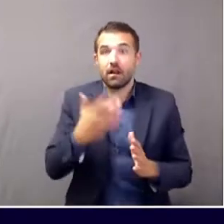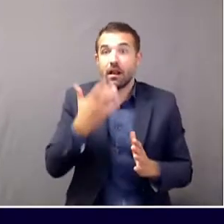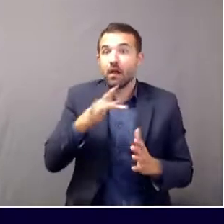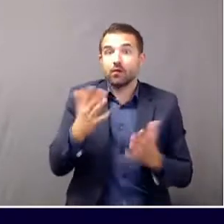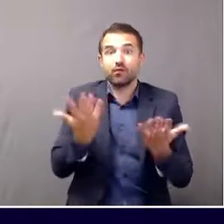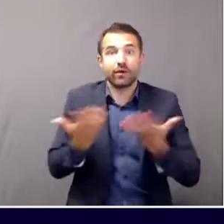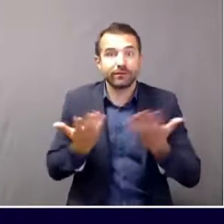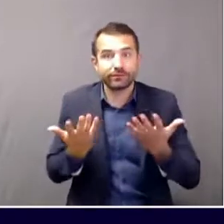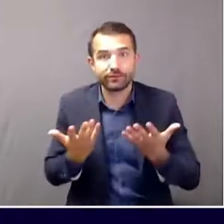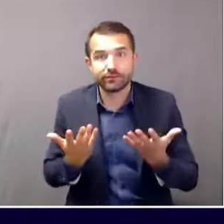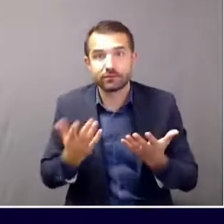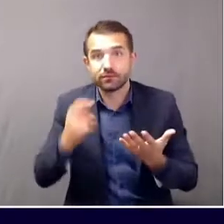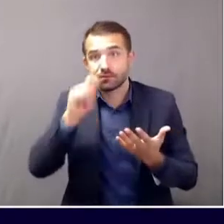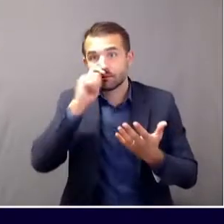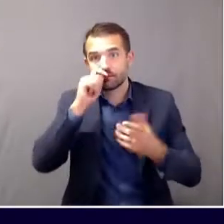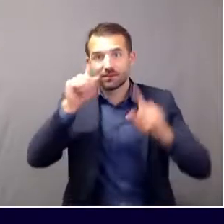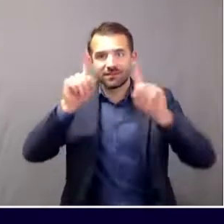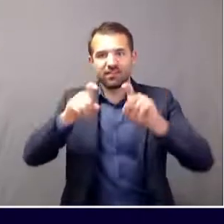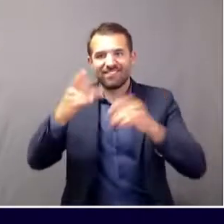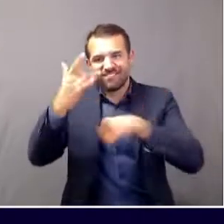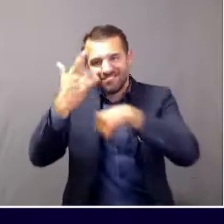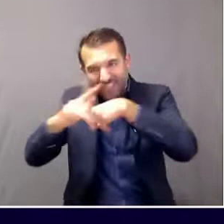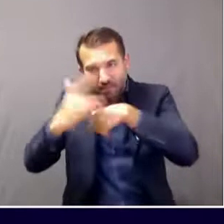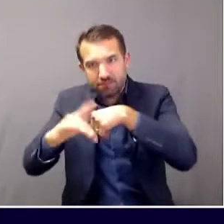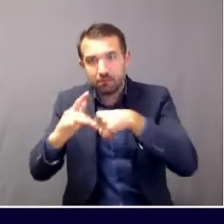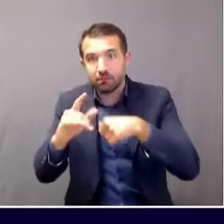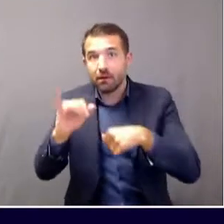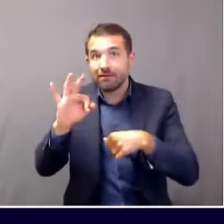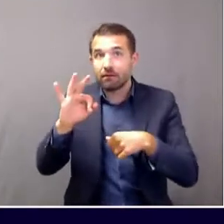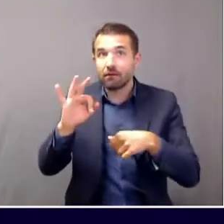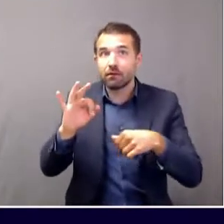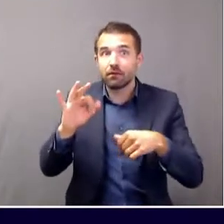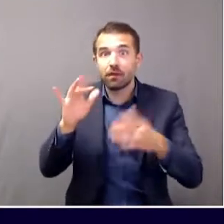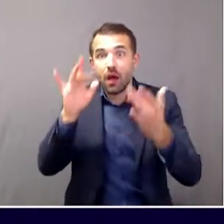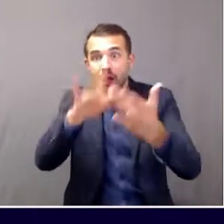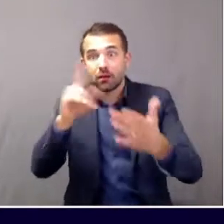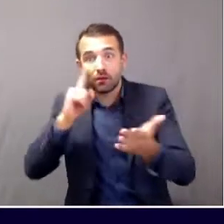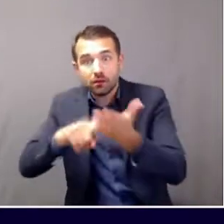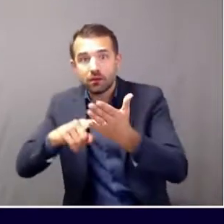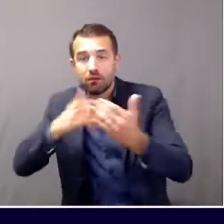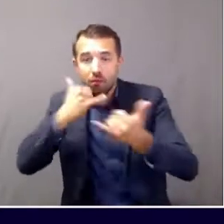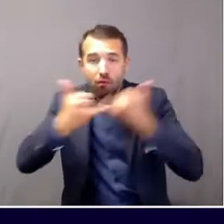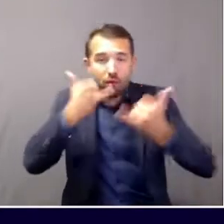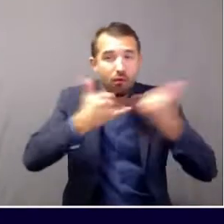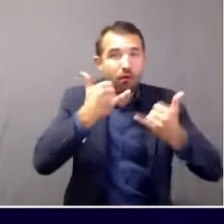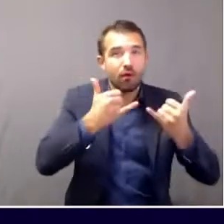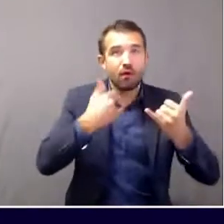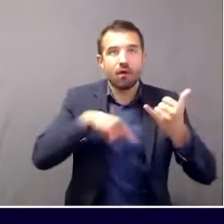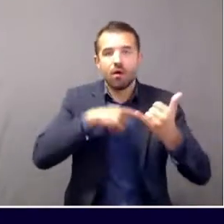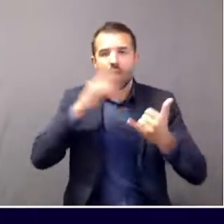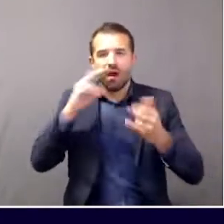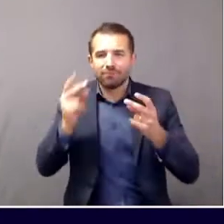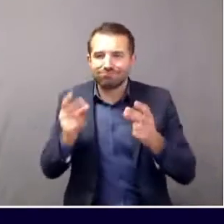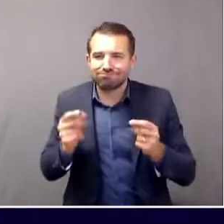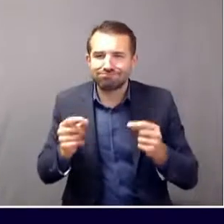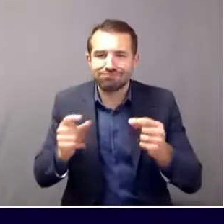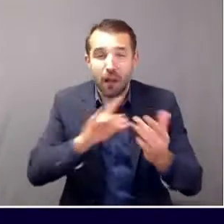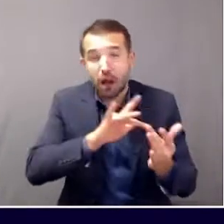hundred I mean that we would be poised